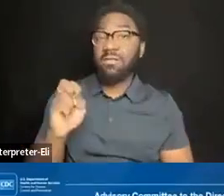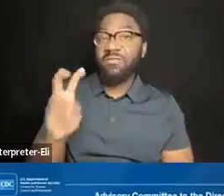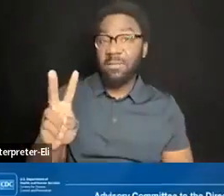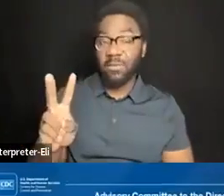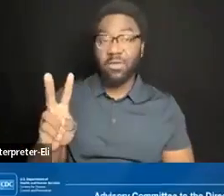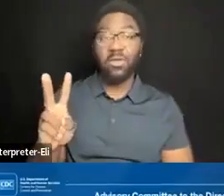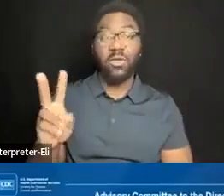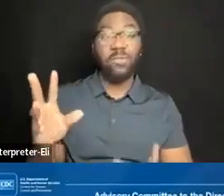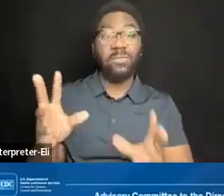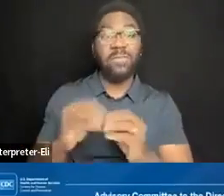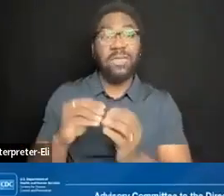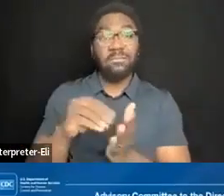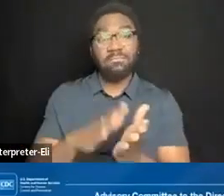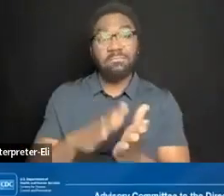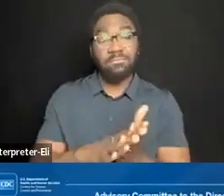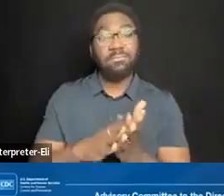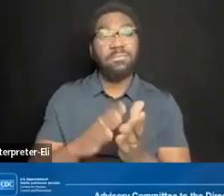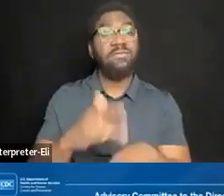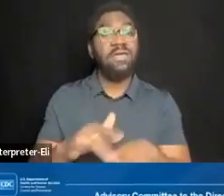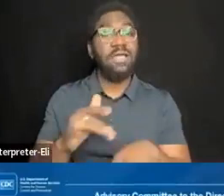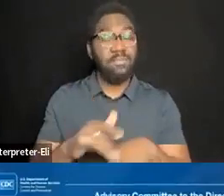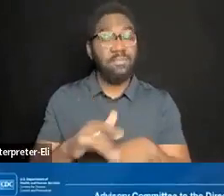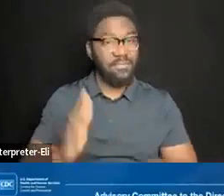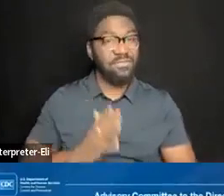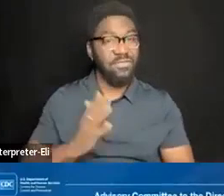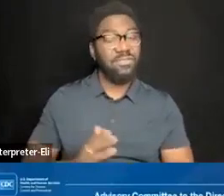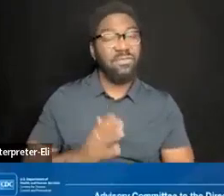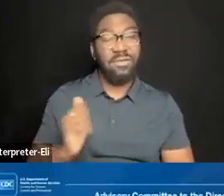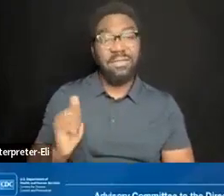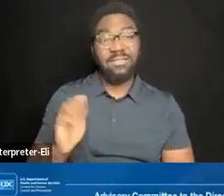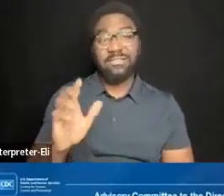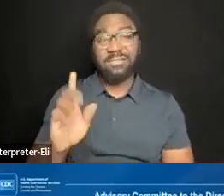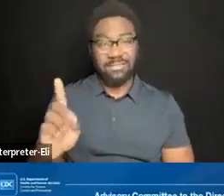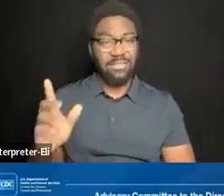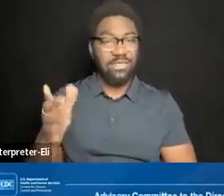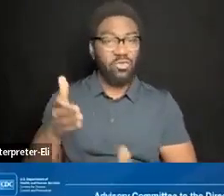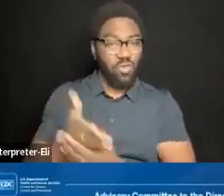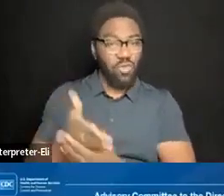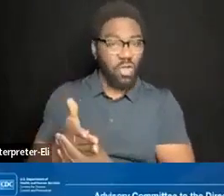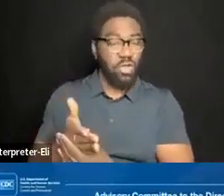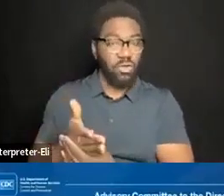in the official ACD record, or as the workgroup meetings that have been conducted since our last meeting.